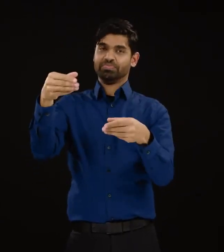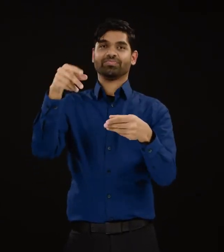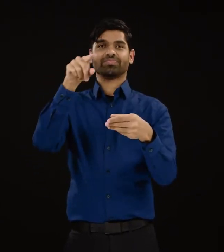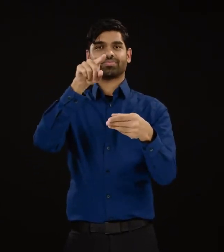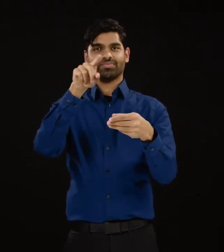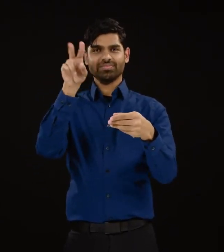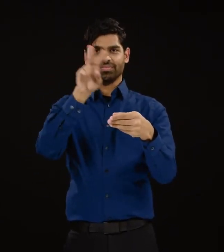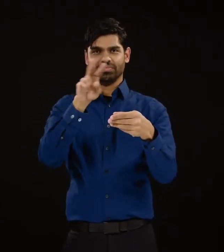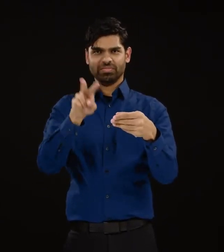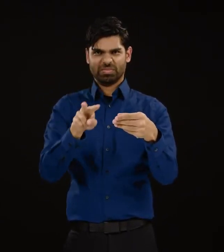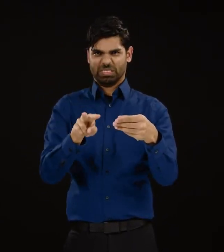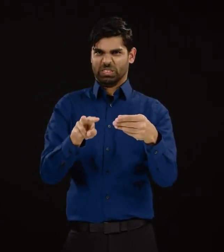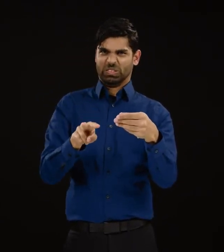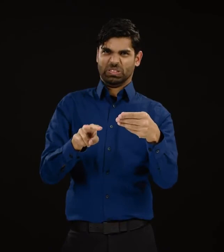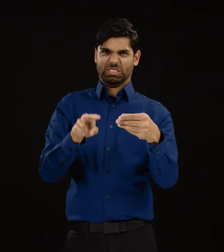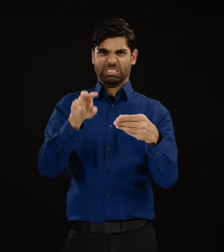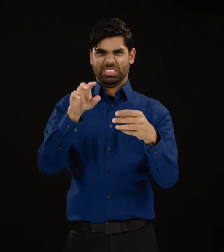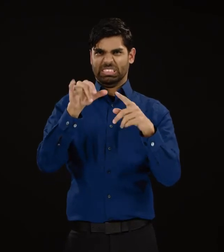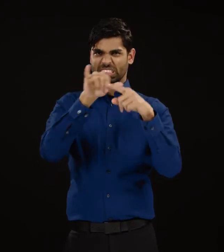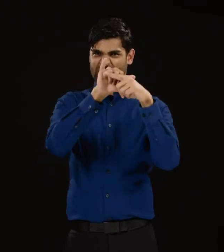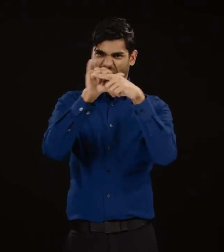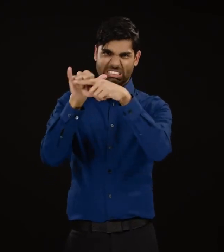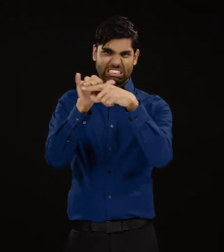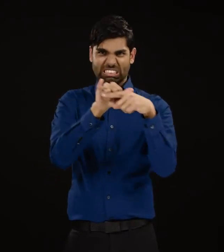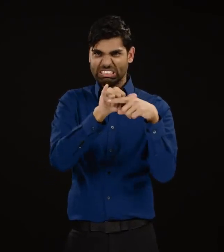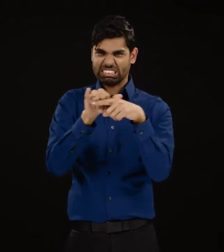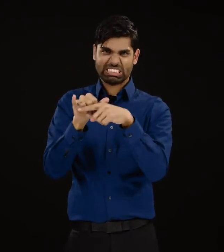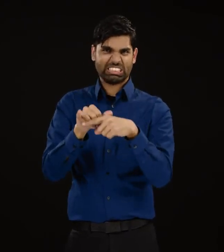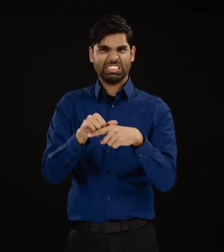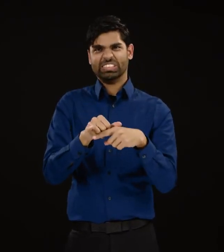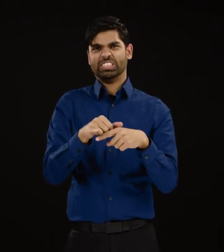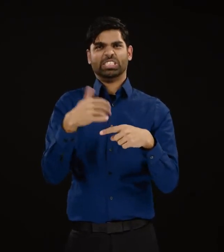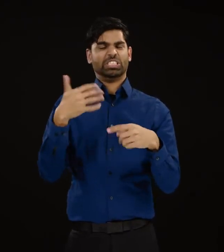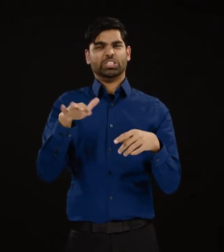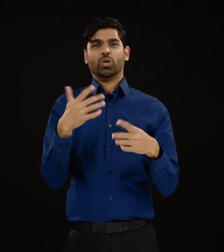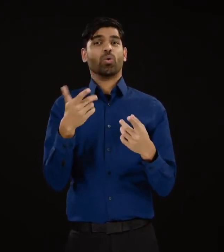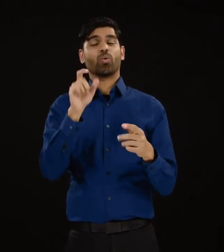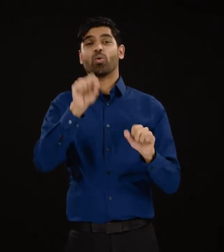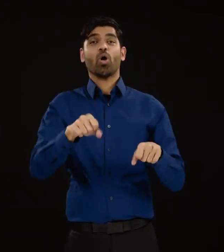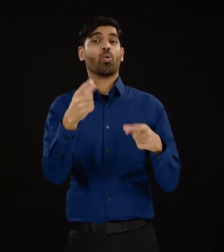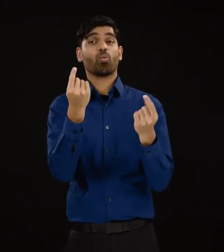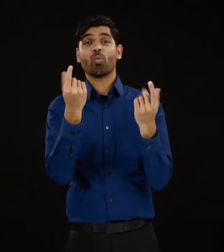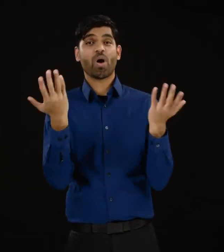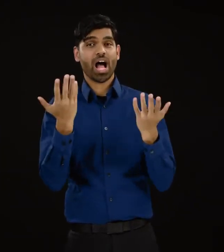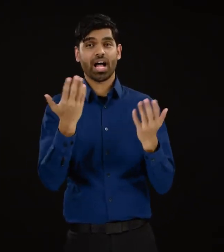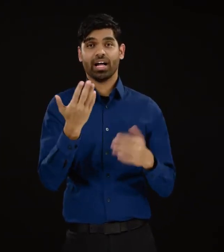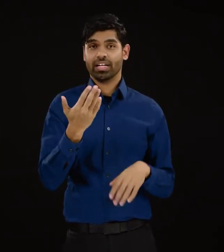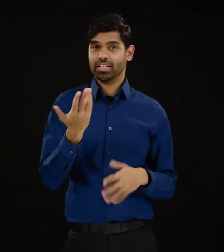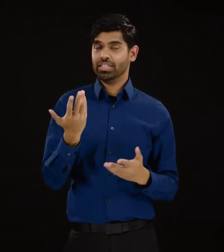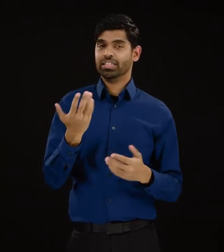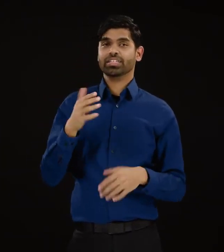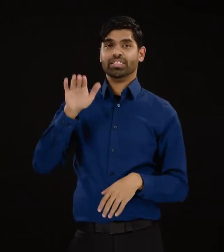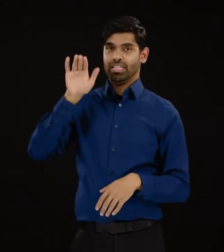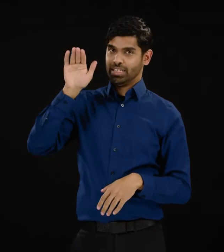Accessible formats include: large print, braille, documents in plain text or Word format.